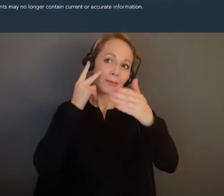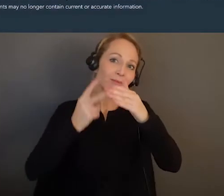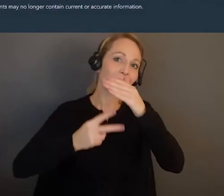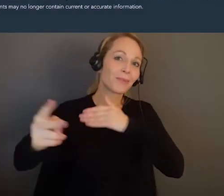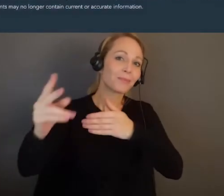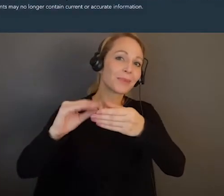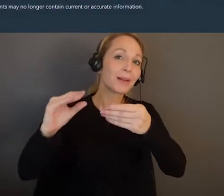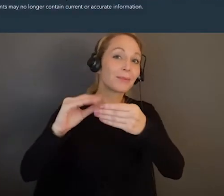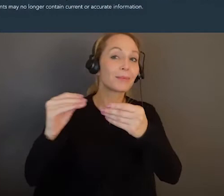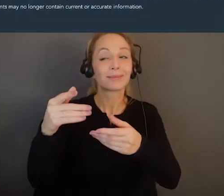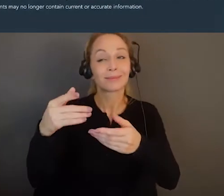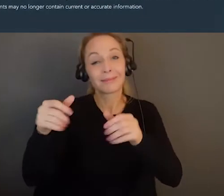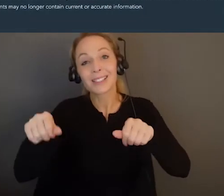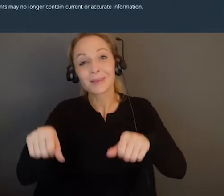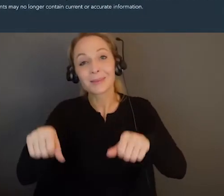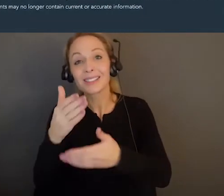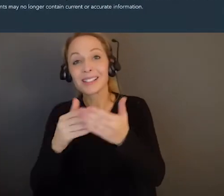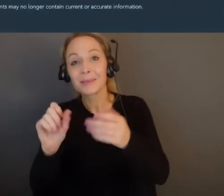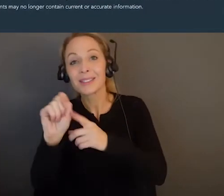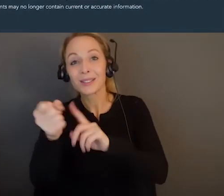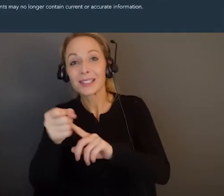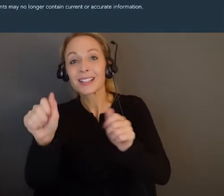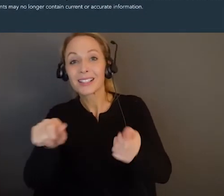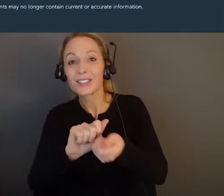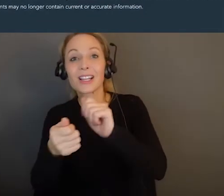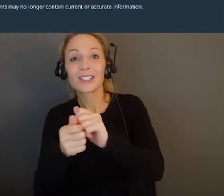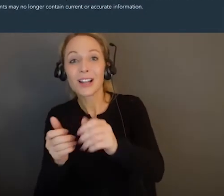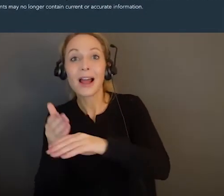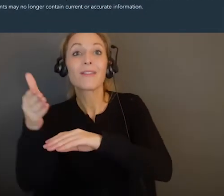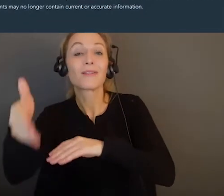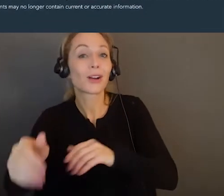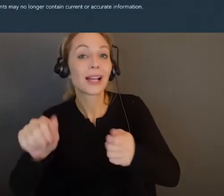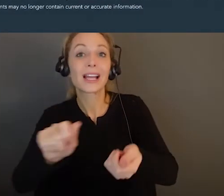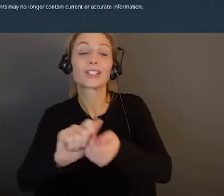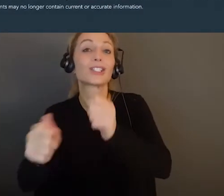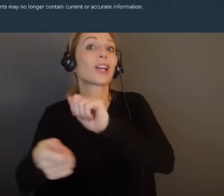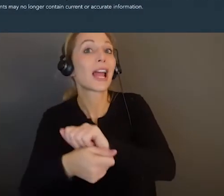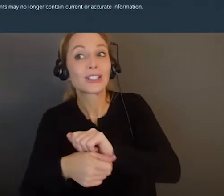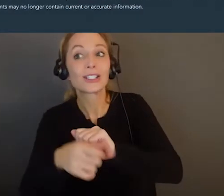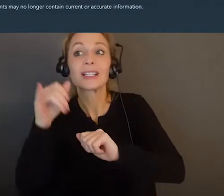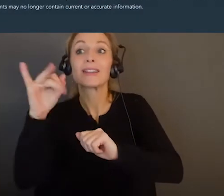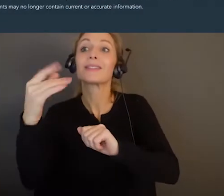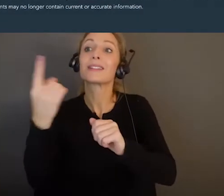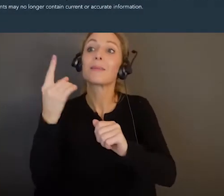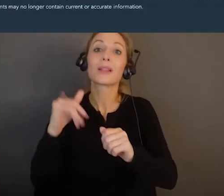CIRCUMSTANCES MIGHT CHANGE AFTER THE FACT THAT MIGHT CHANGE IF SOMETHING WE SAY ACTUALLY HAPPENS OR NOT, SO